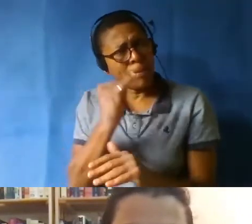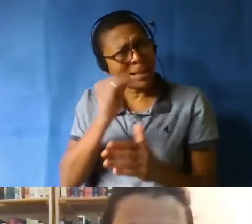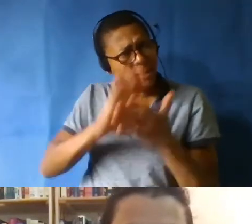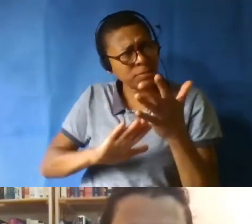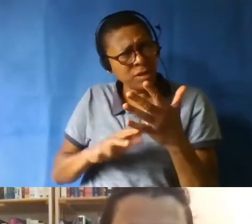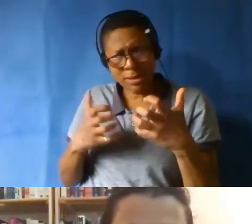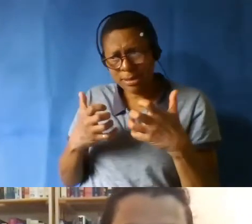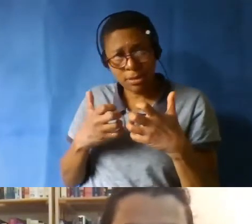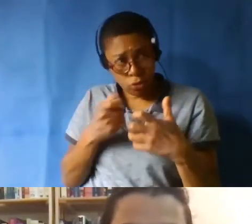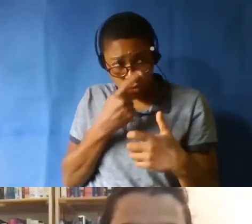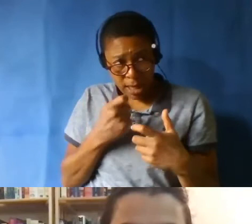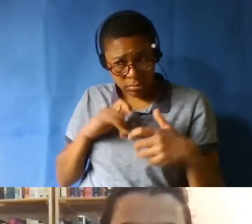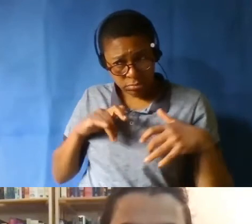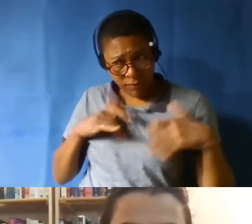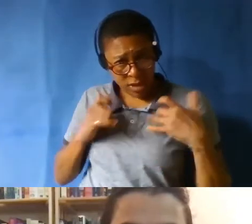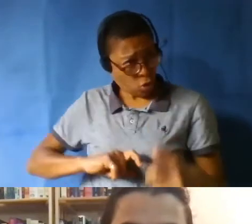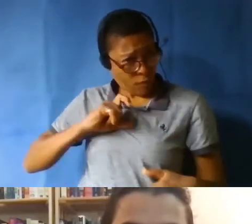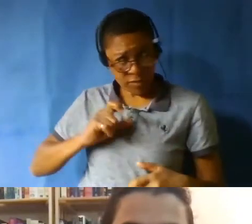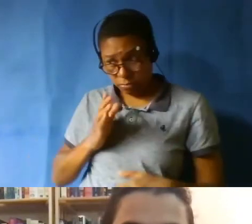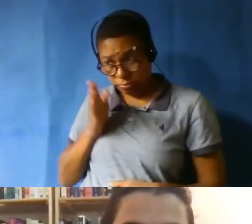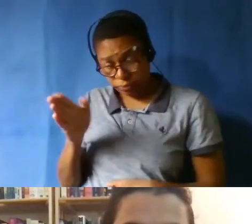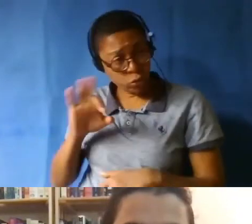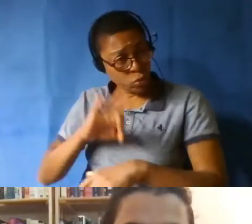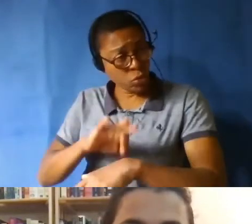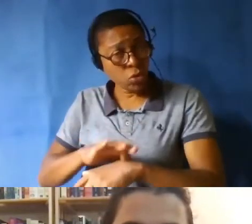flag like a couple of the projects that I've worked with in regards to that